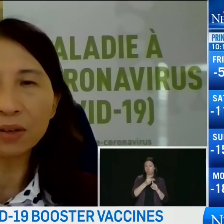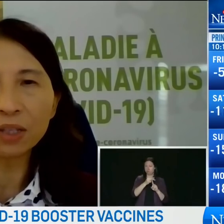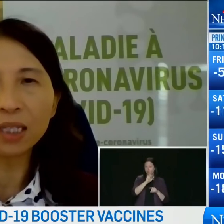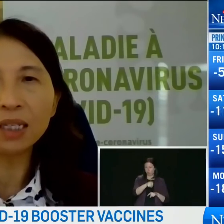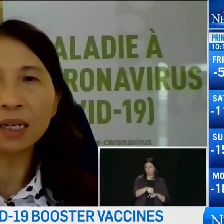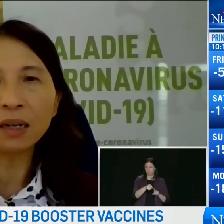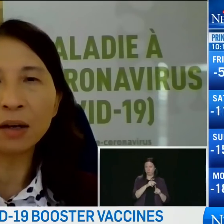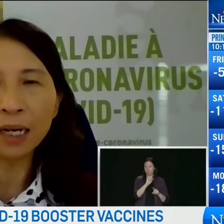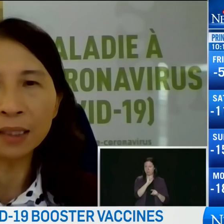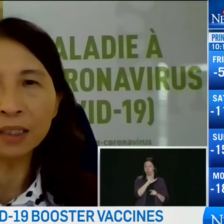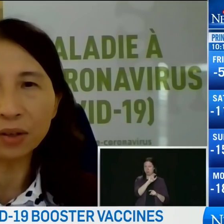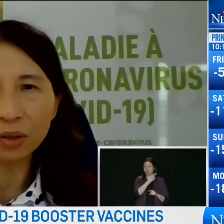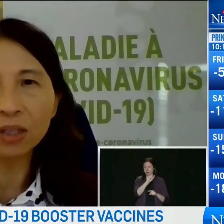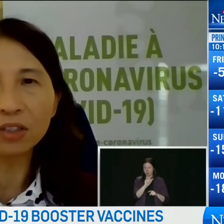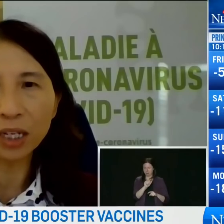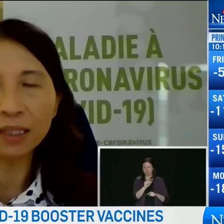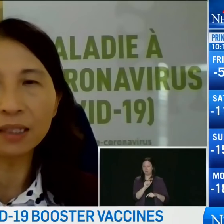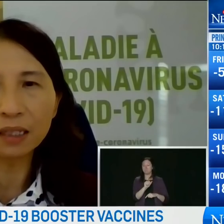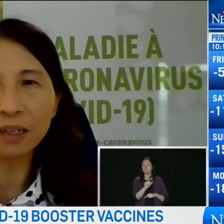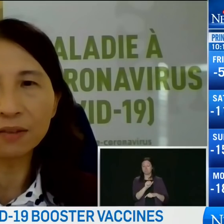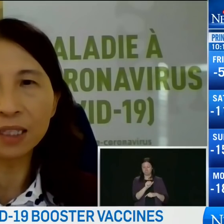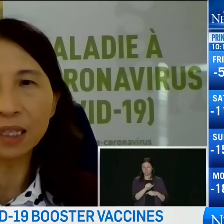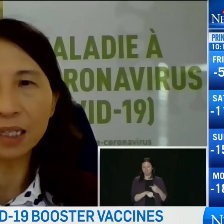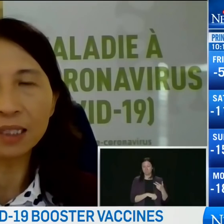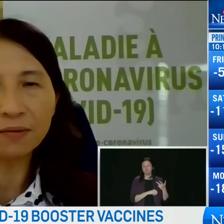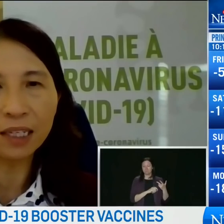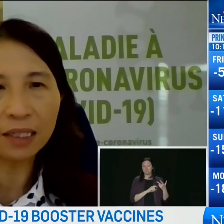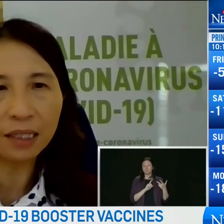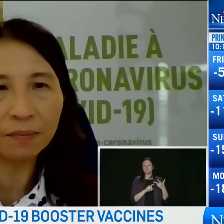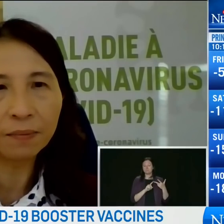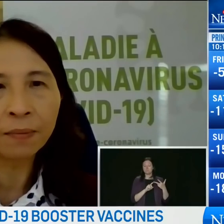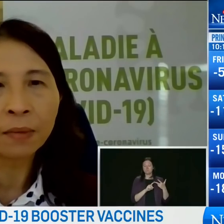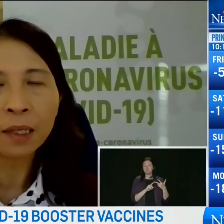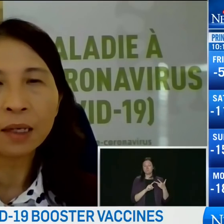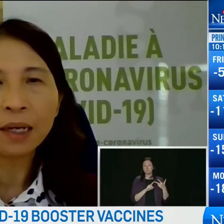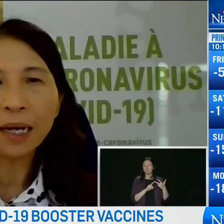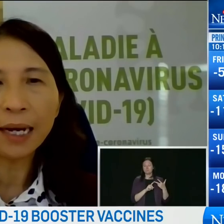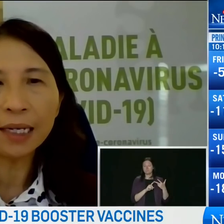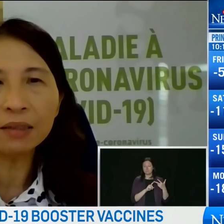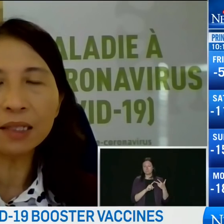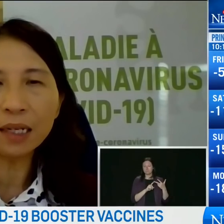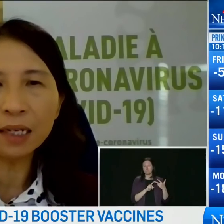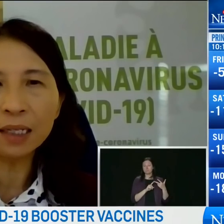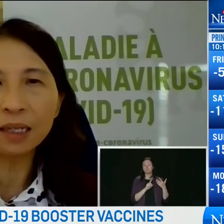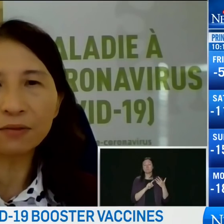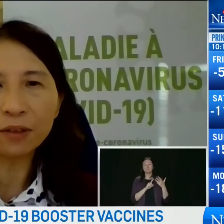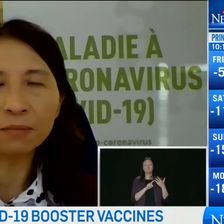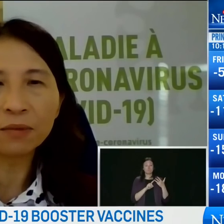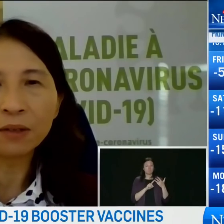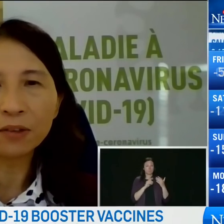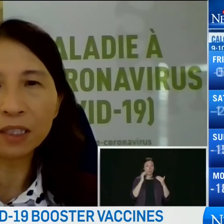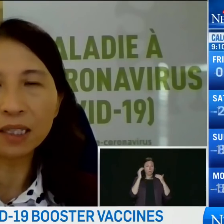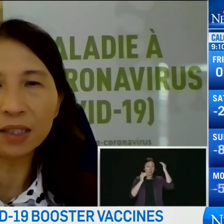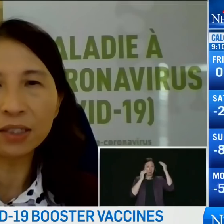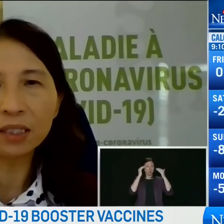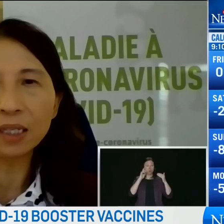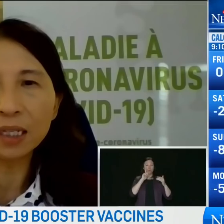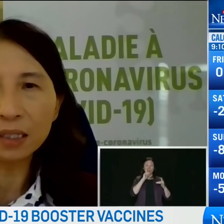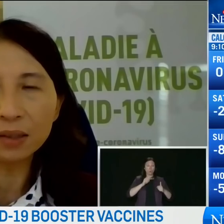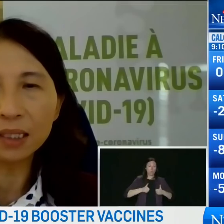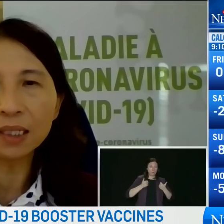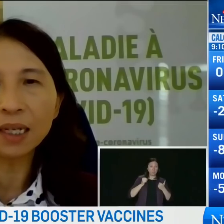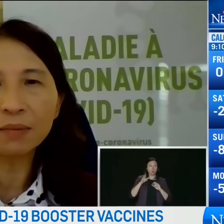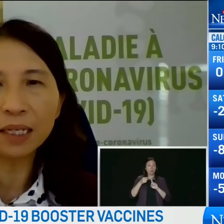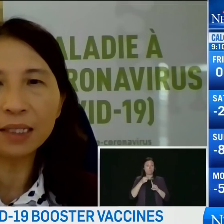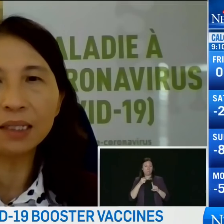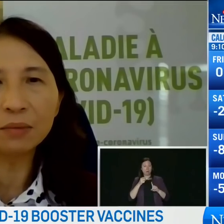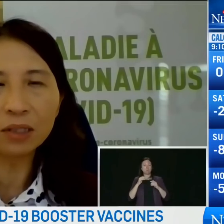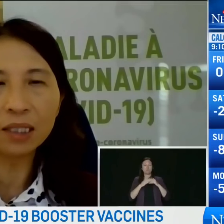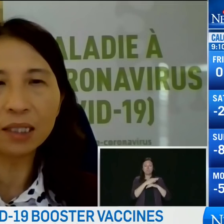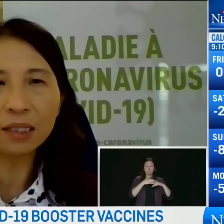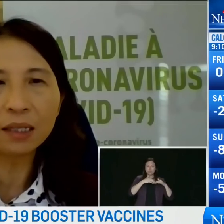COVID-19 VACCINE SERIES